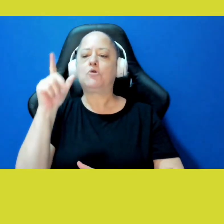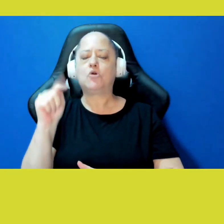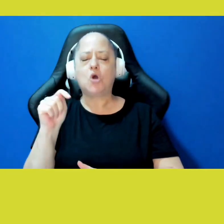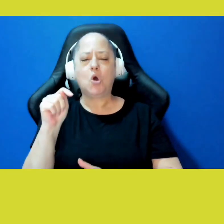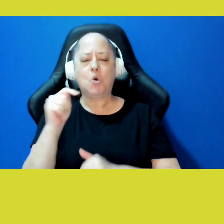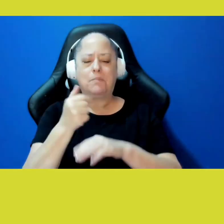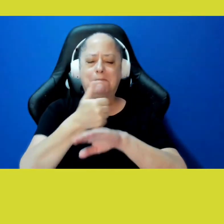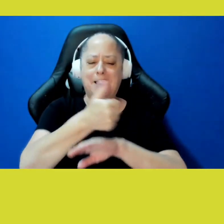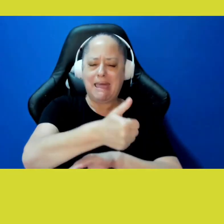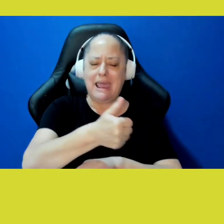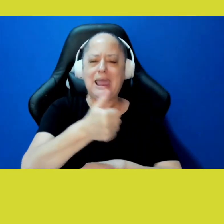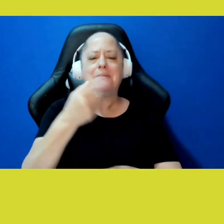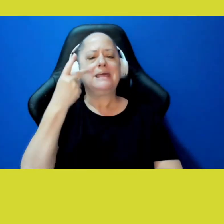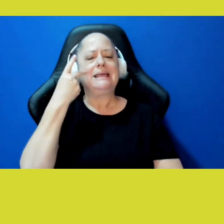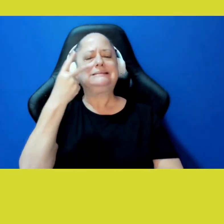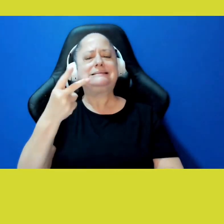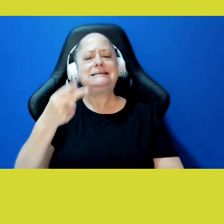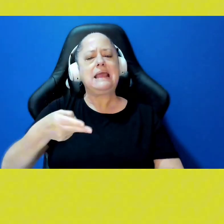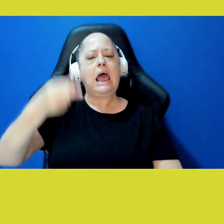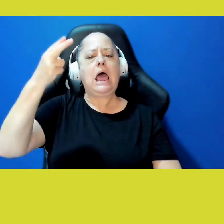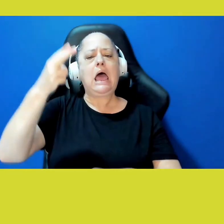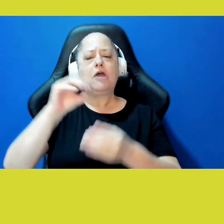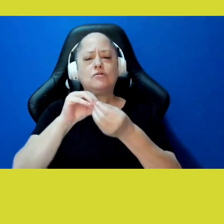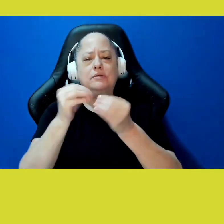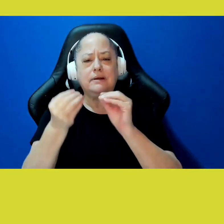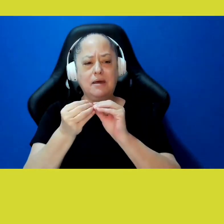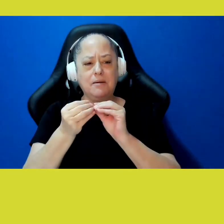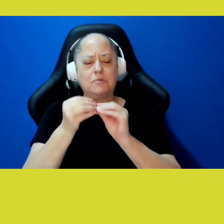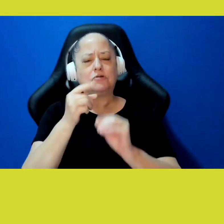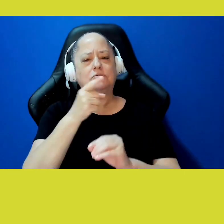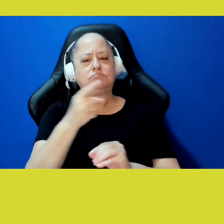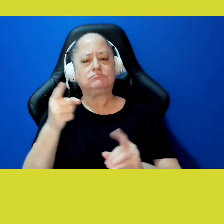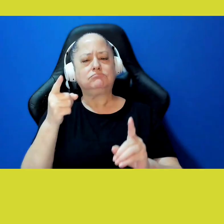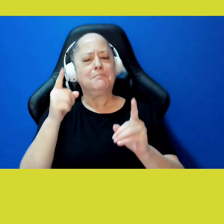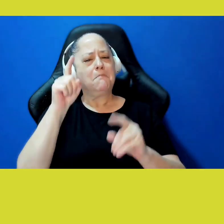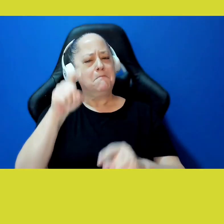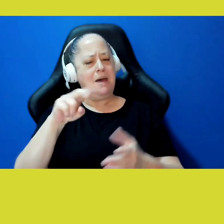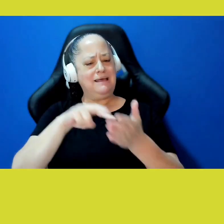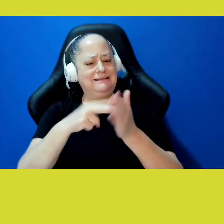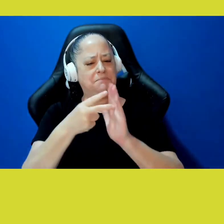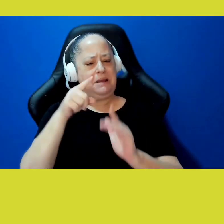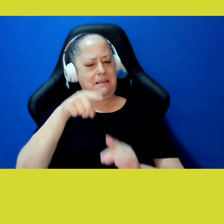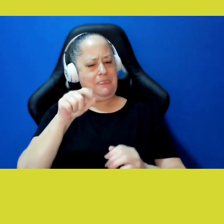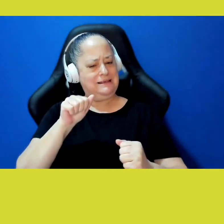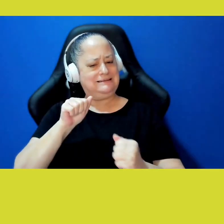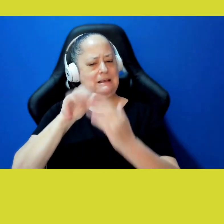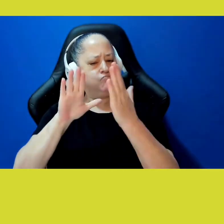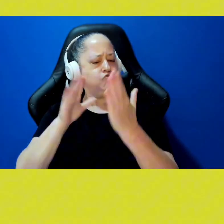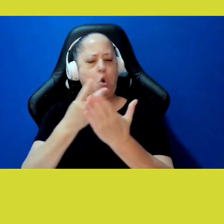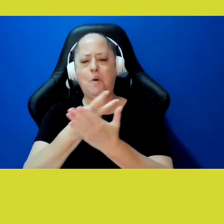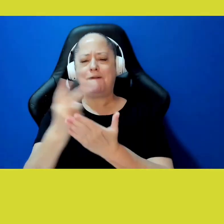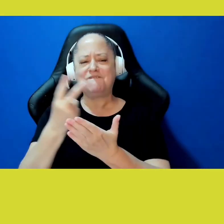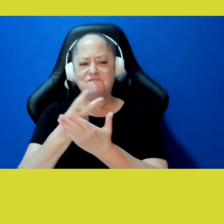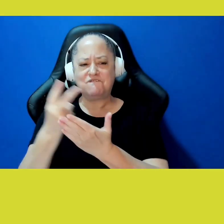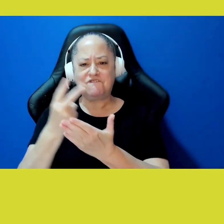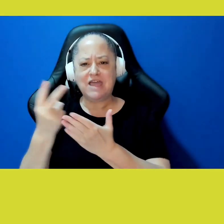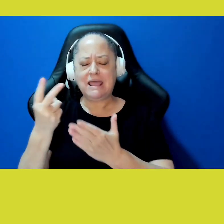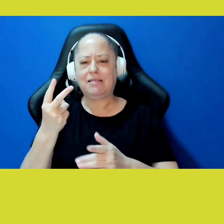higher numbers and therefore it must mean that this approach is failing what it has overlooked and Sam